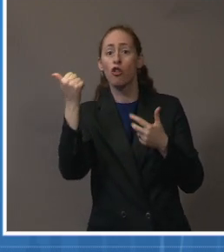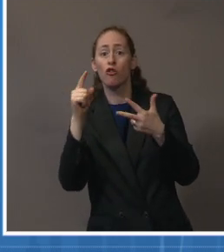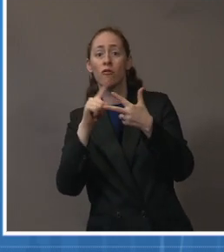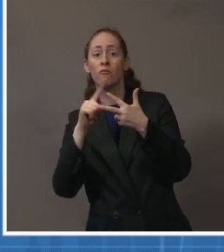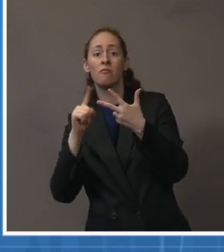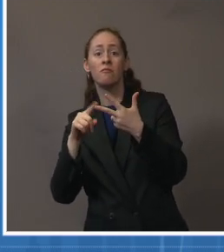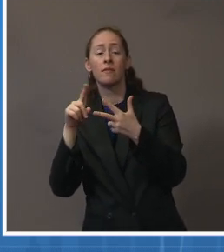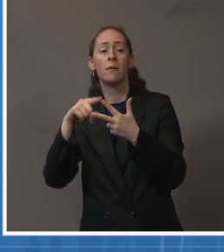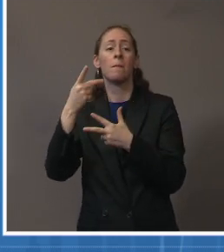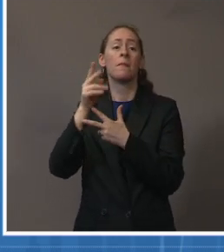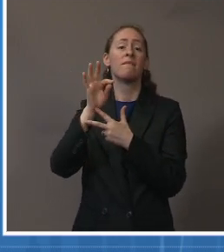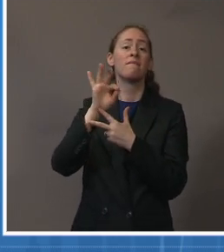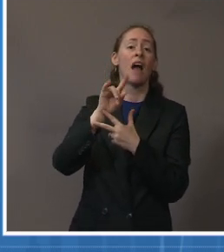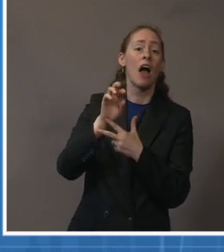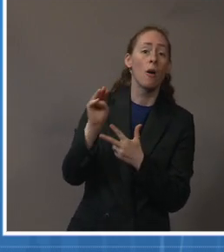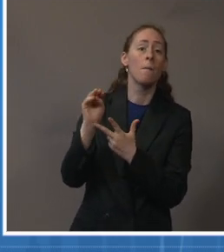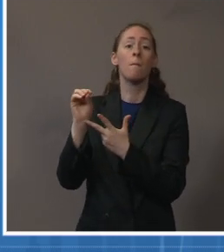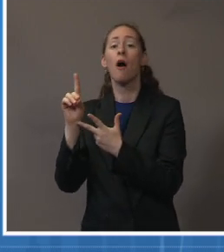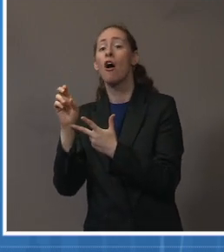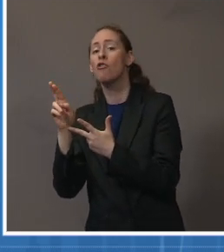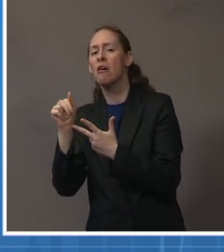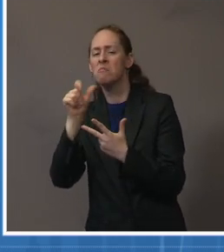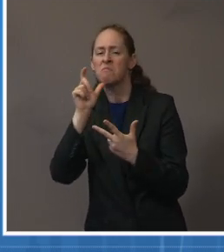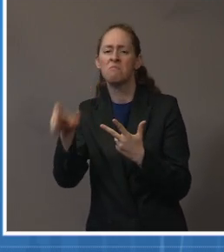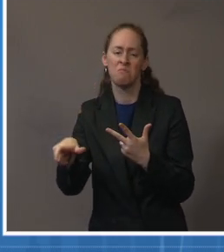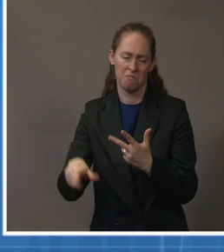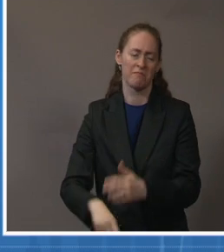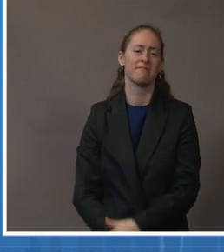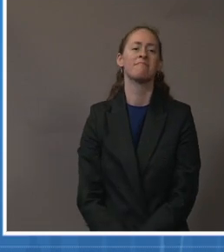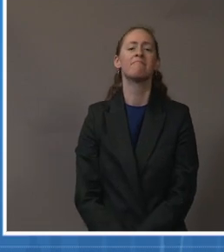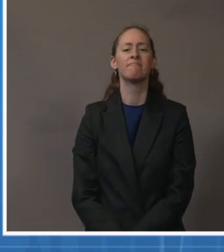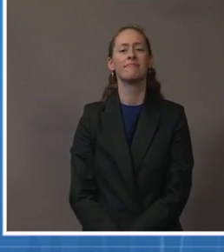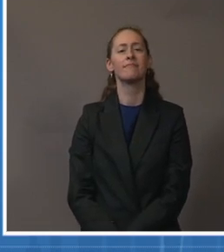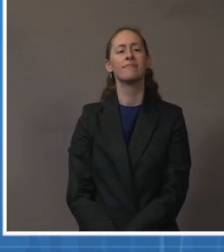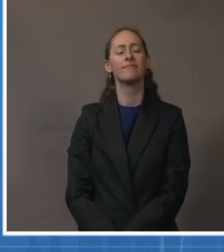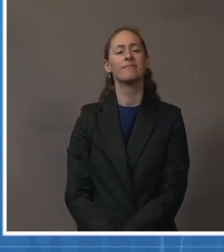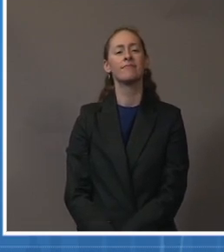this action will allow U.S.-based companies that supply these vaccine manufacturers